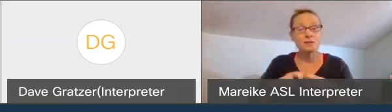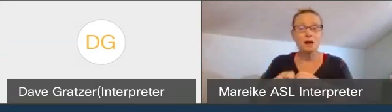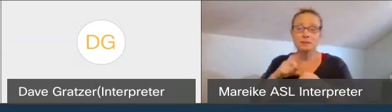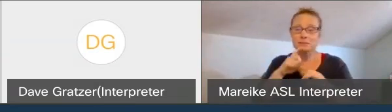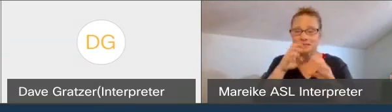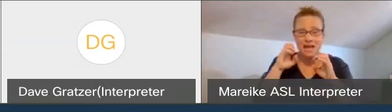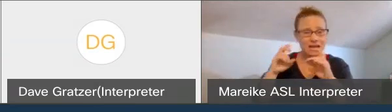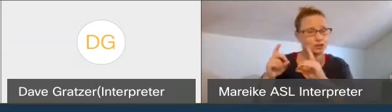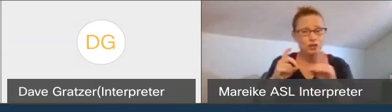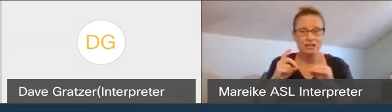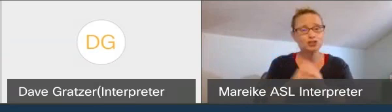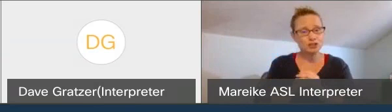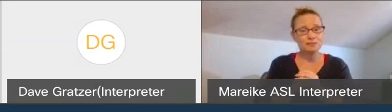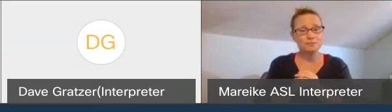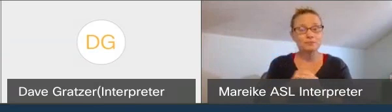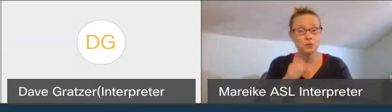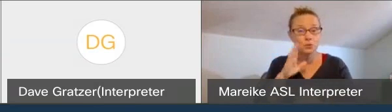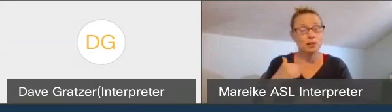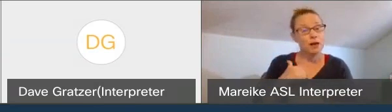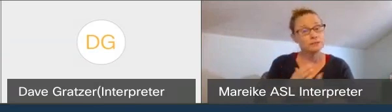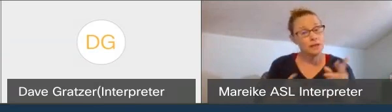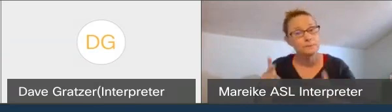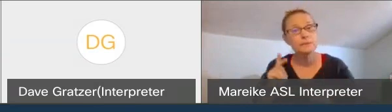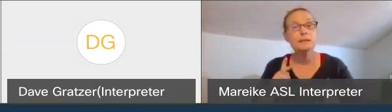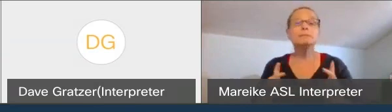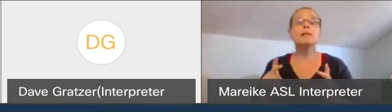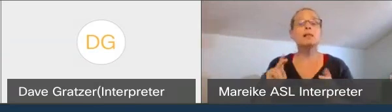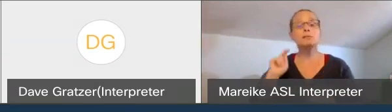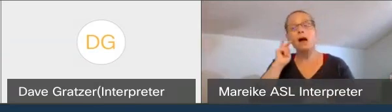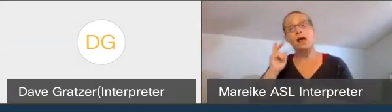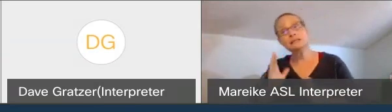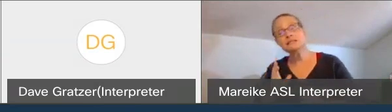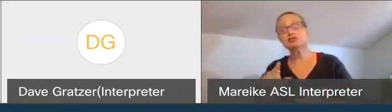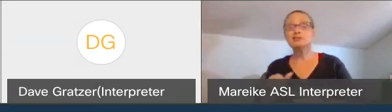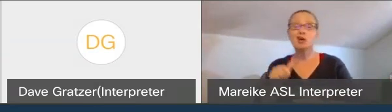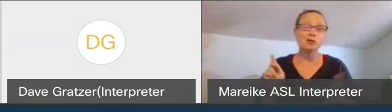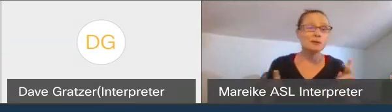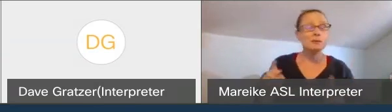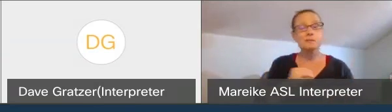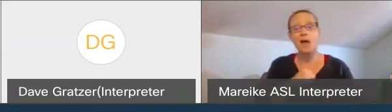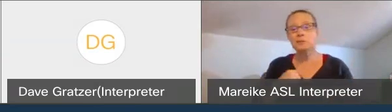and, um, you're gonna have individuals and politicians and, uh, members of different organizations